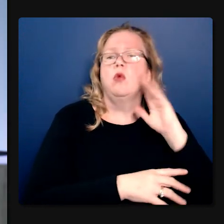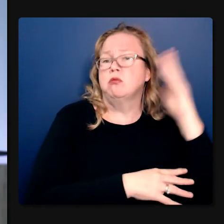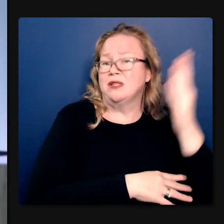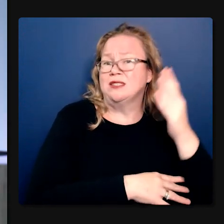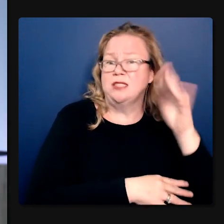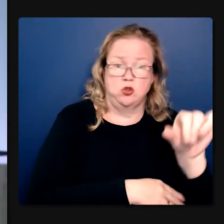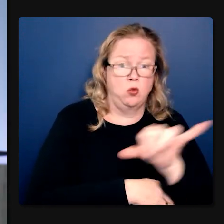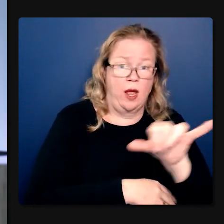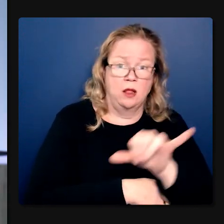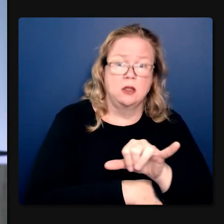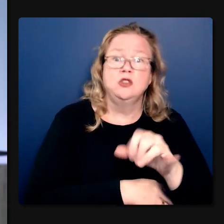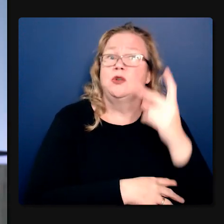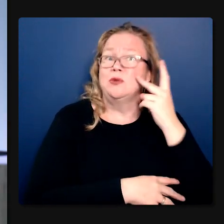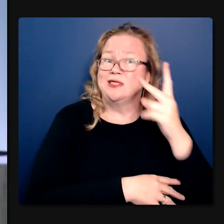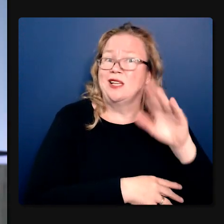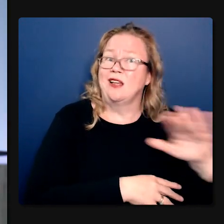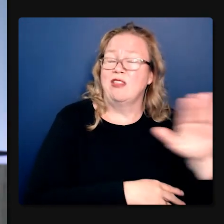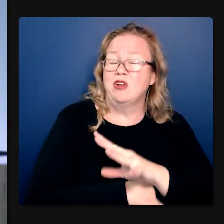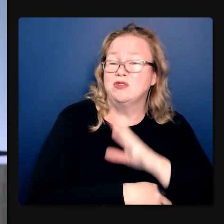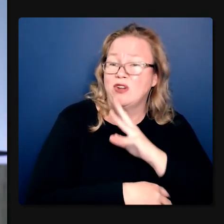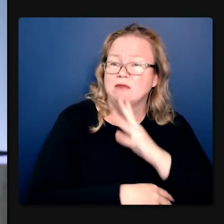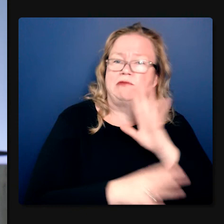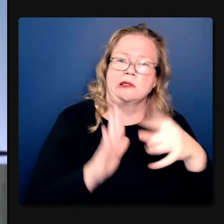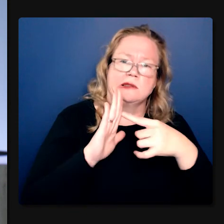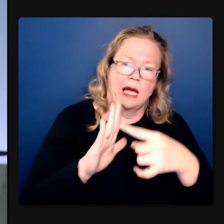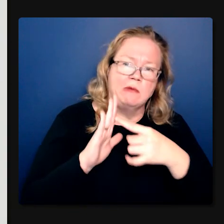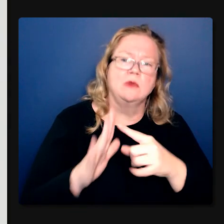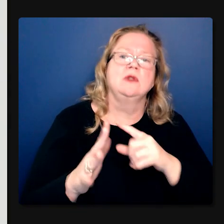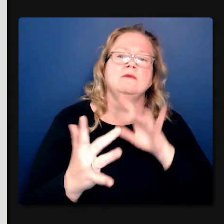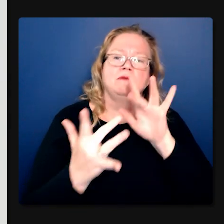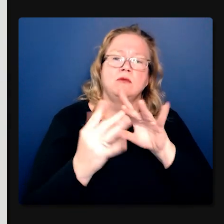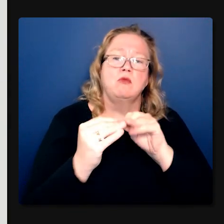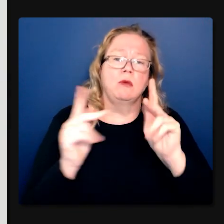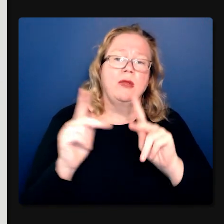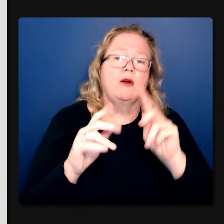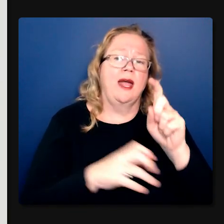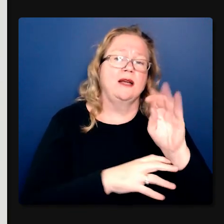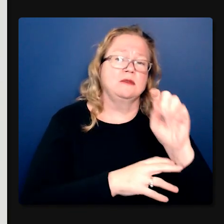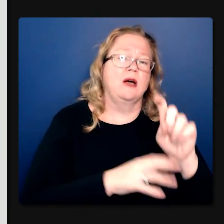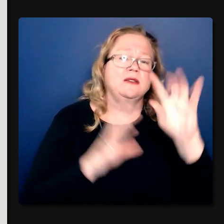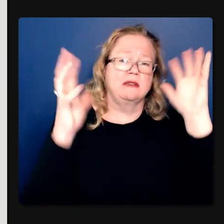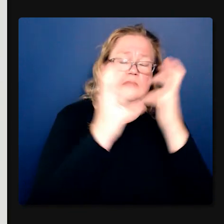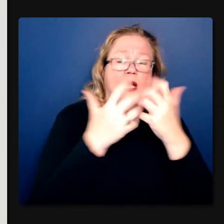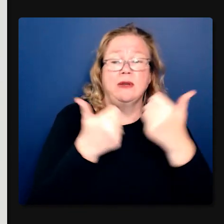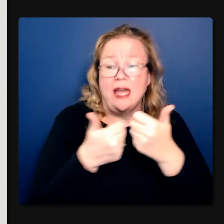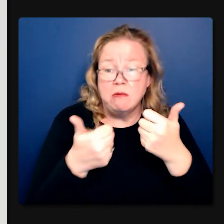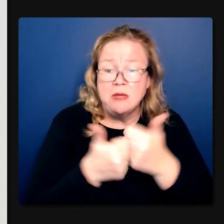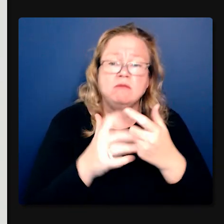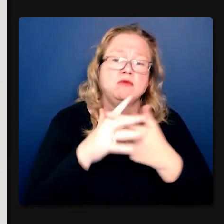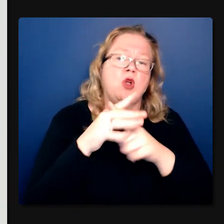are giving presentations as well. Check out their talks. For example, "Reach more players with Xbox Cloud Gaming."